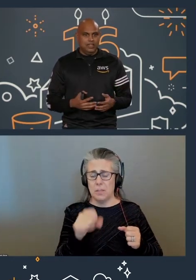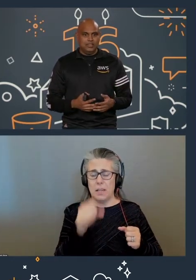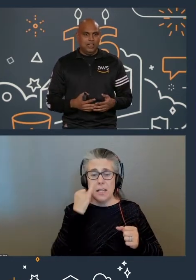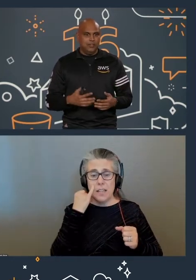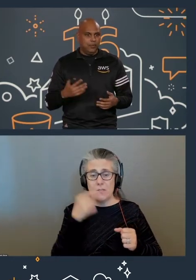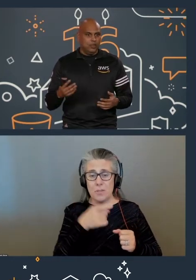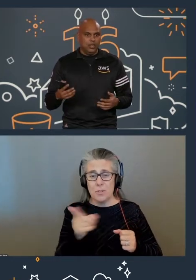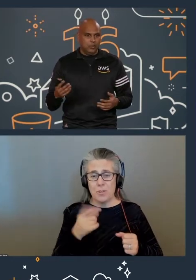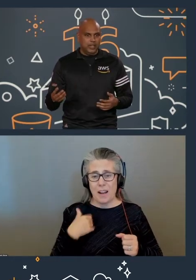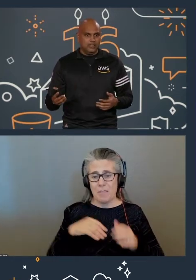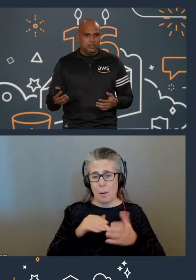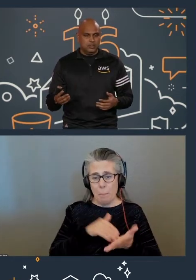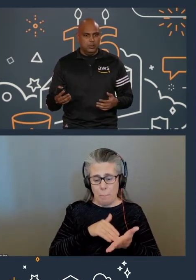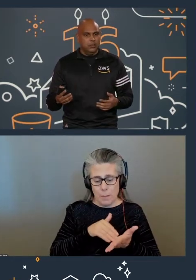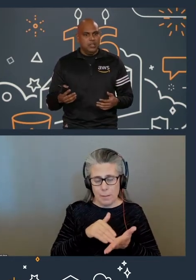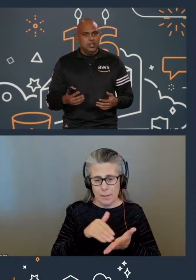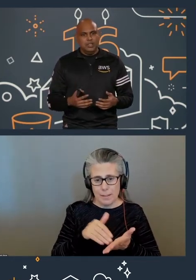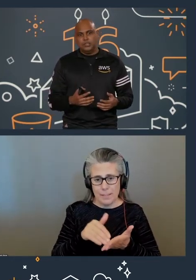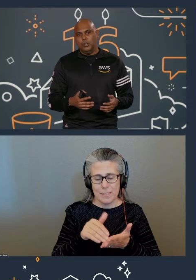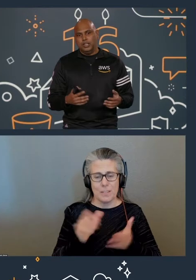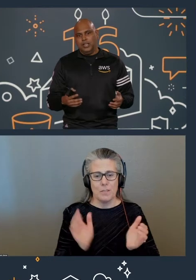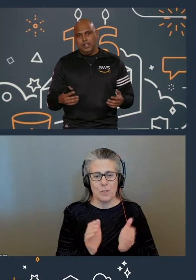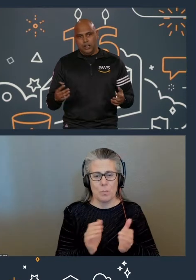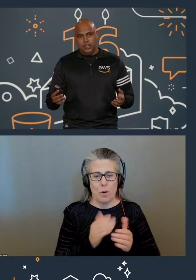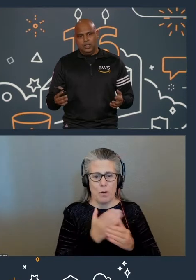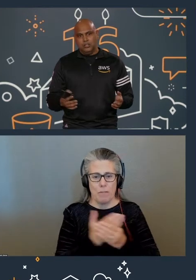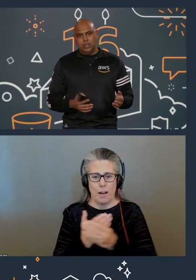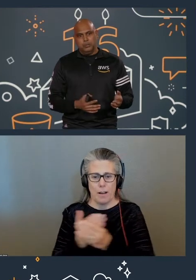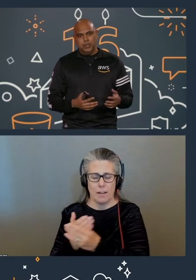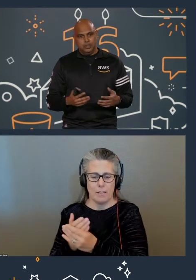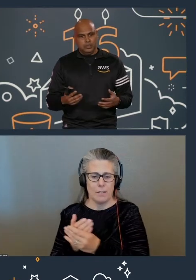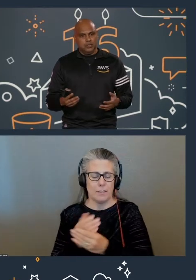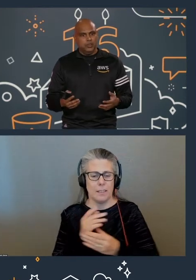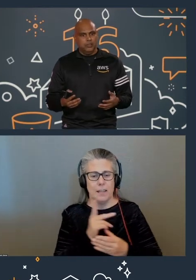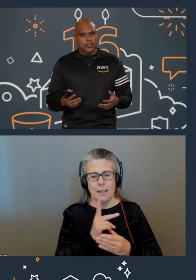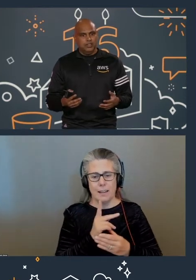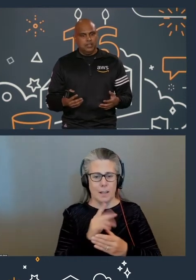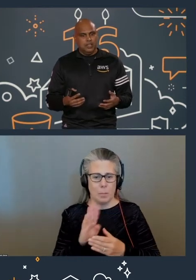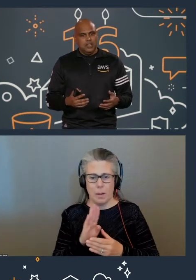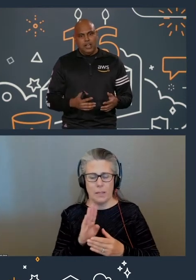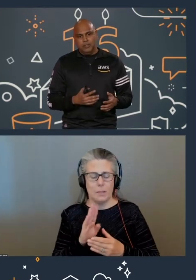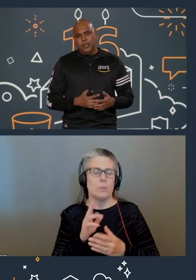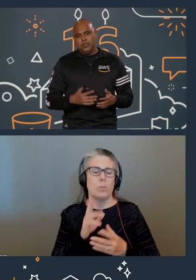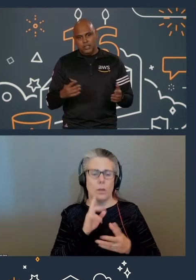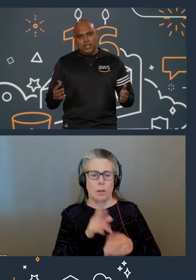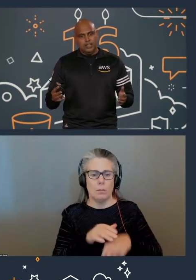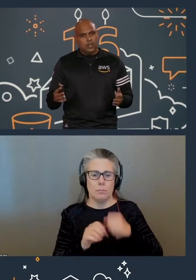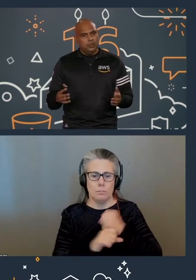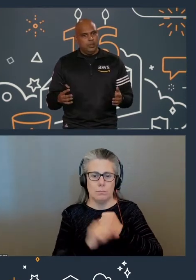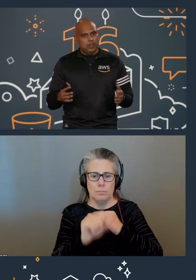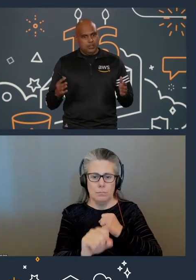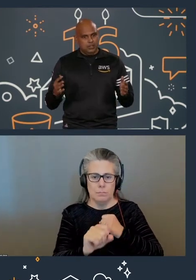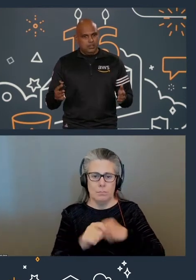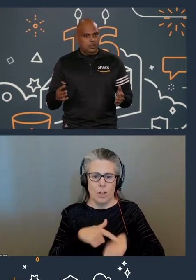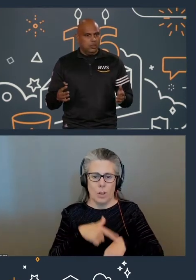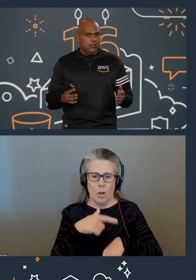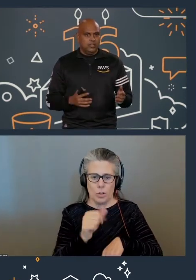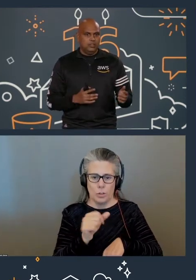let's say four kilobytes or so, it's gonna take longer to copy onto the Snow device. And when you are done copying onto the Snow device,